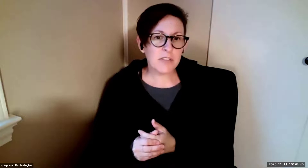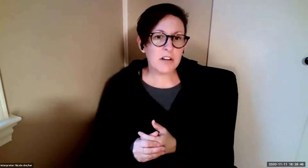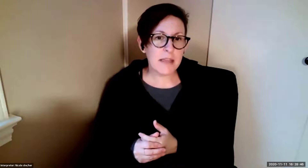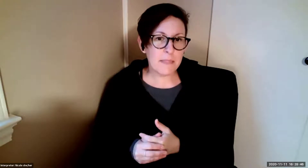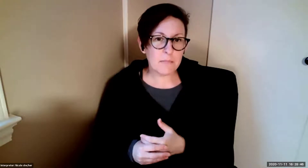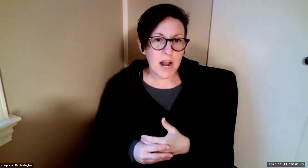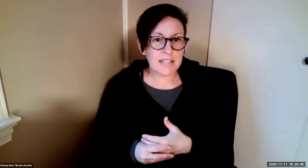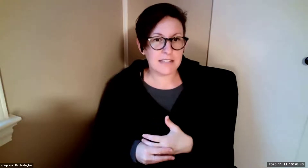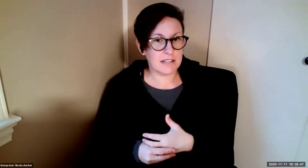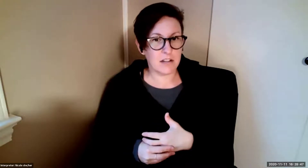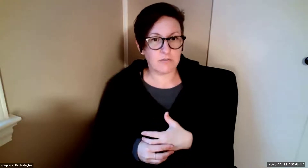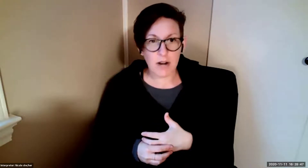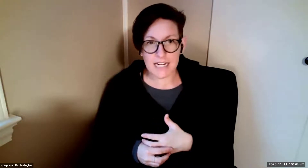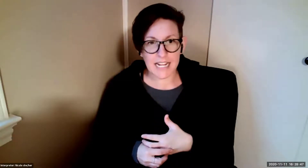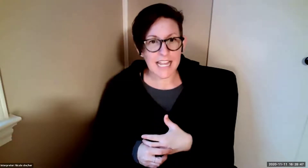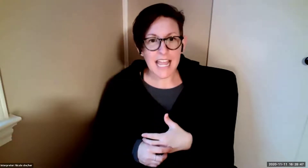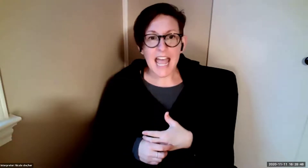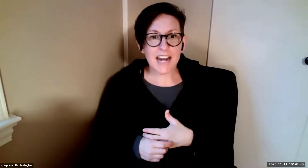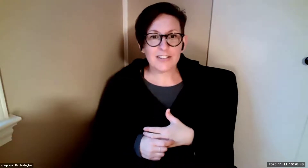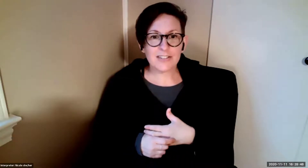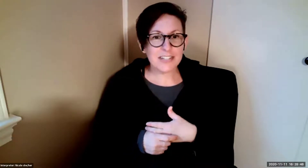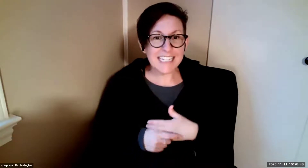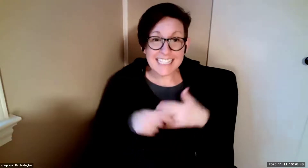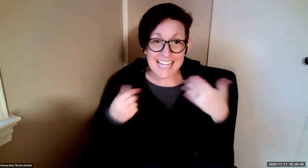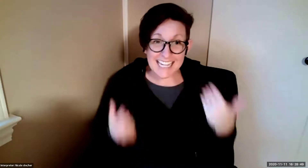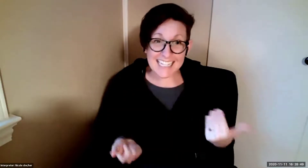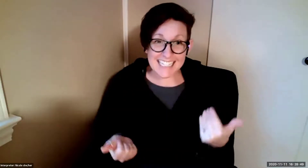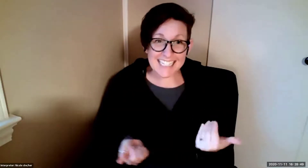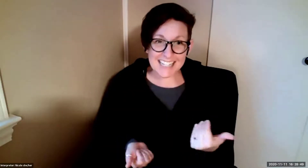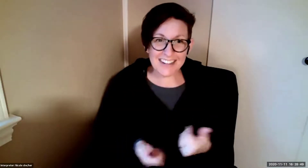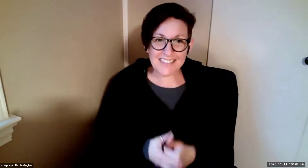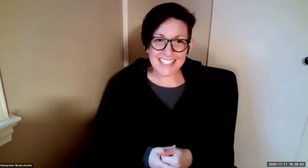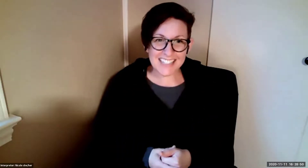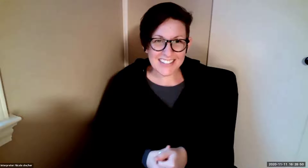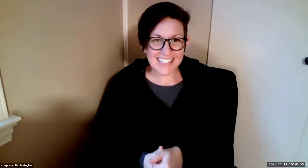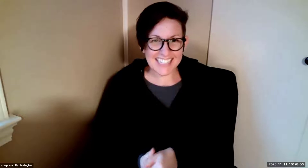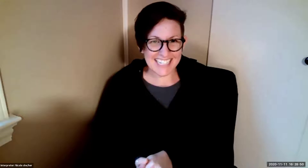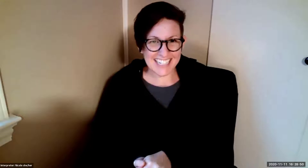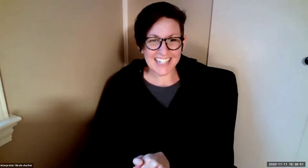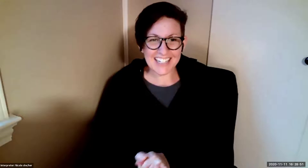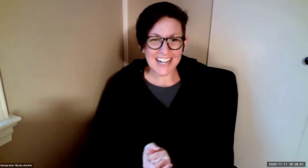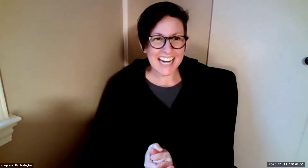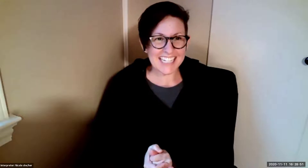And I was really excited to see one of my students here. Great.